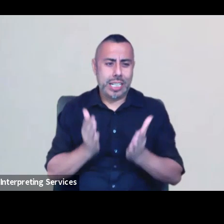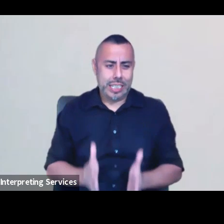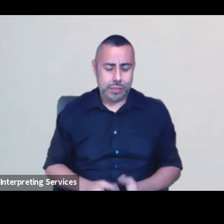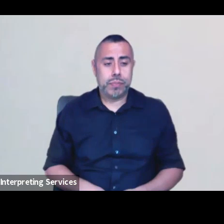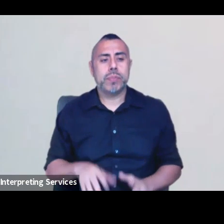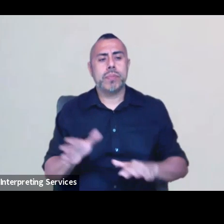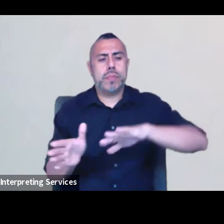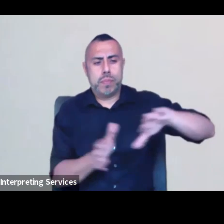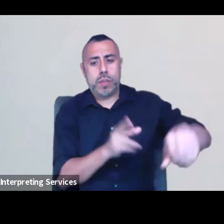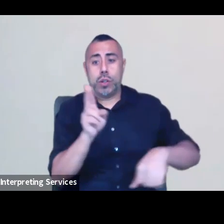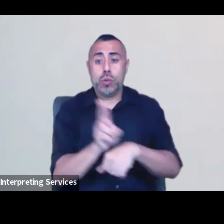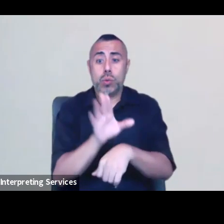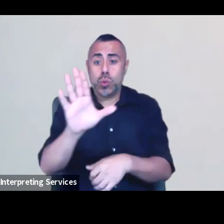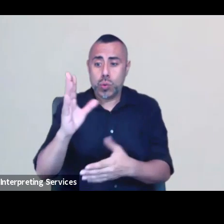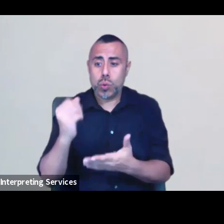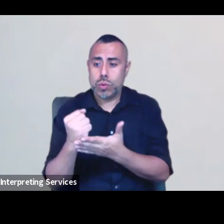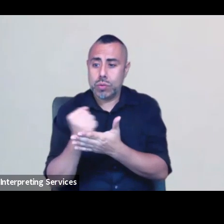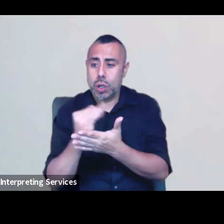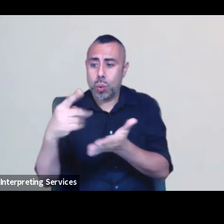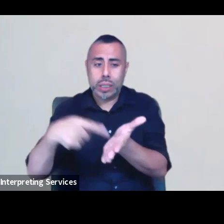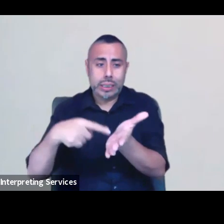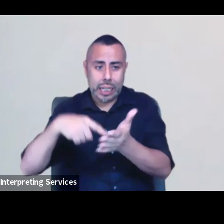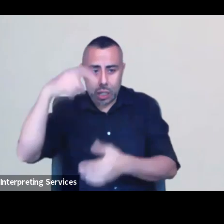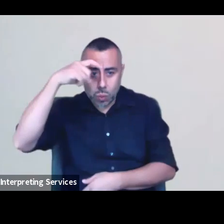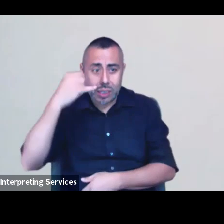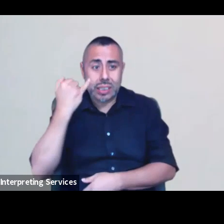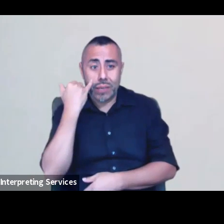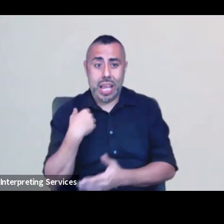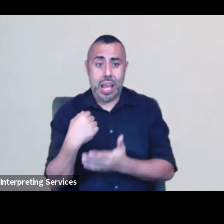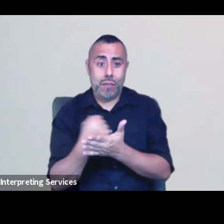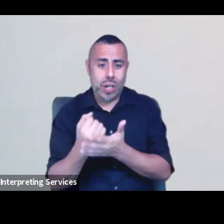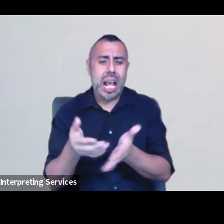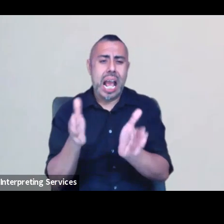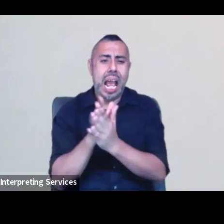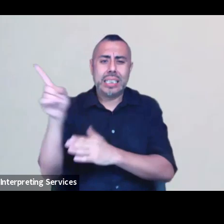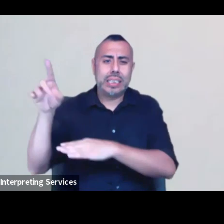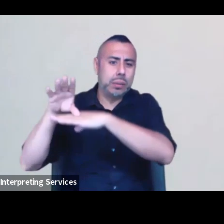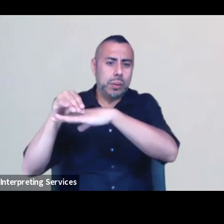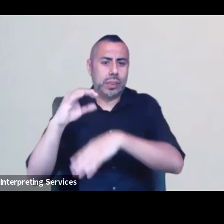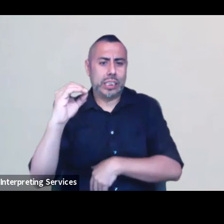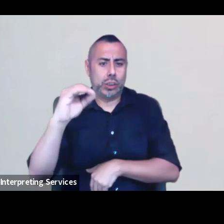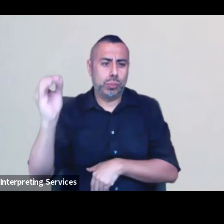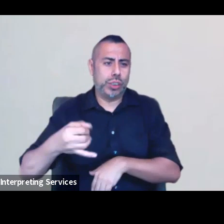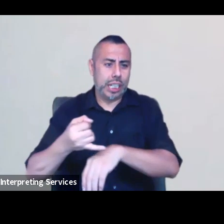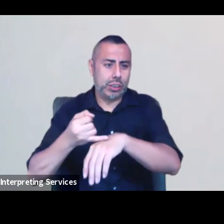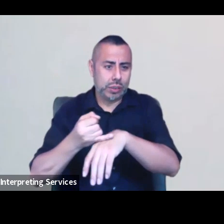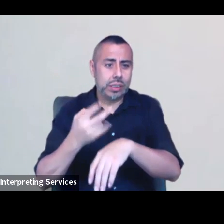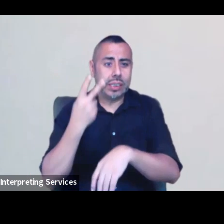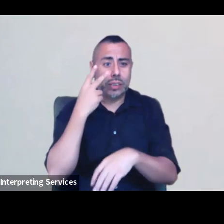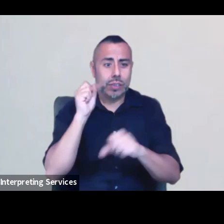for six months or a year and use it to pay down cards with a higher APR. If you own a home,